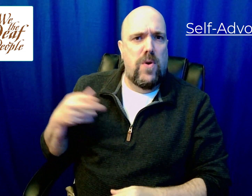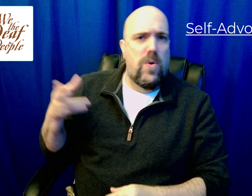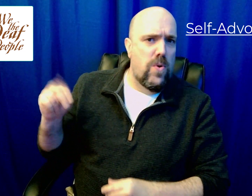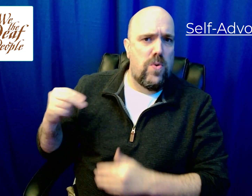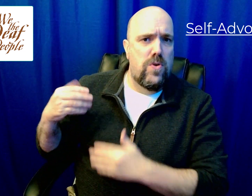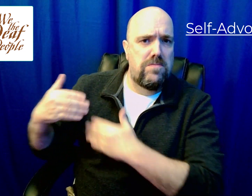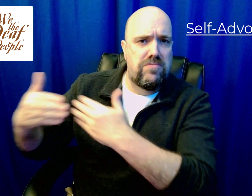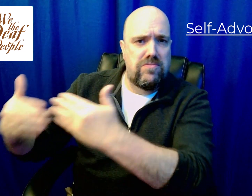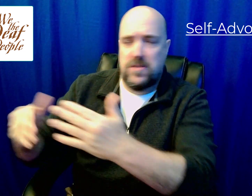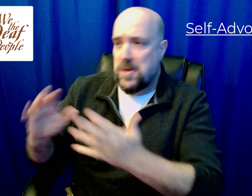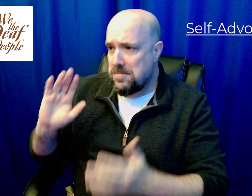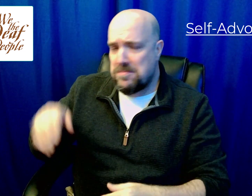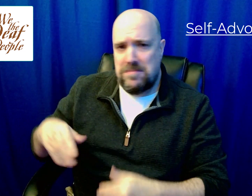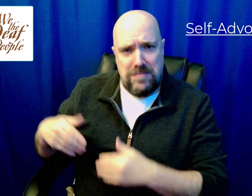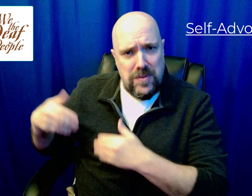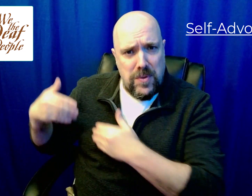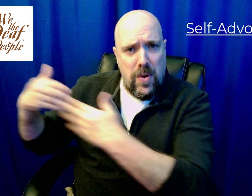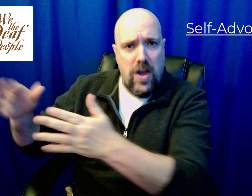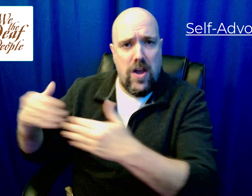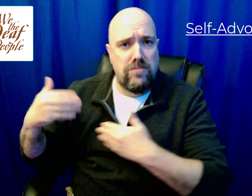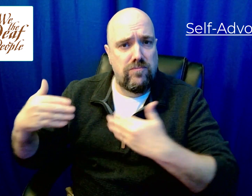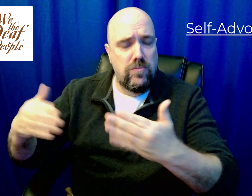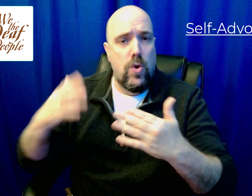They have their own goals and I hope they continue to move forward.